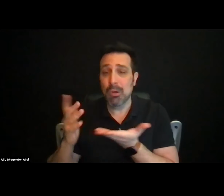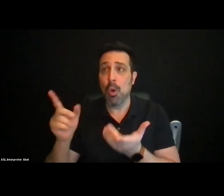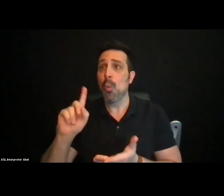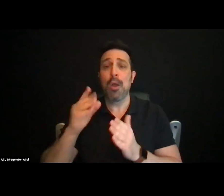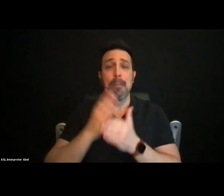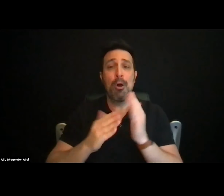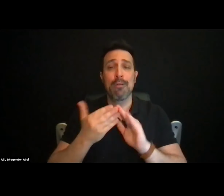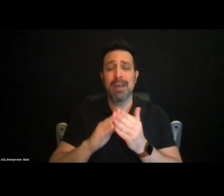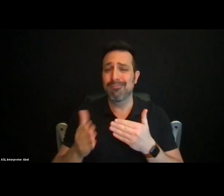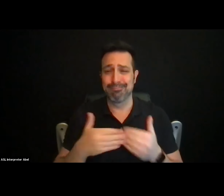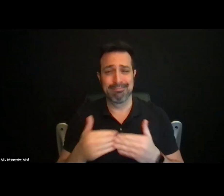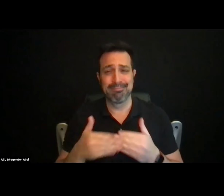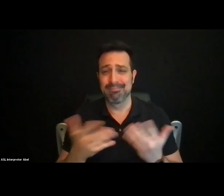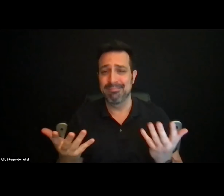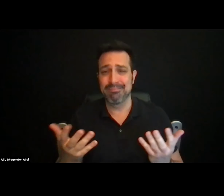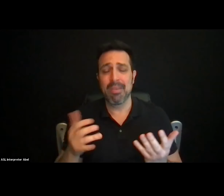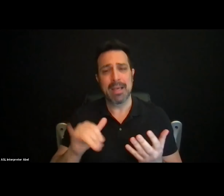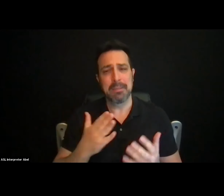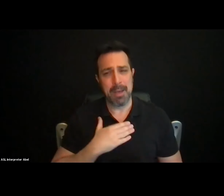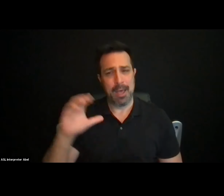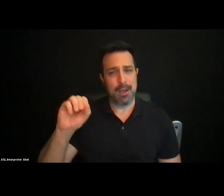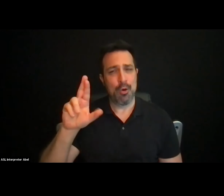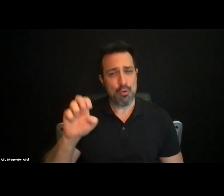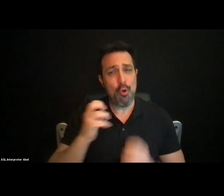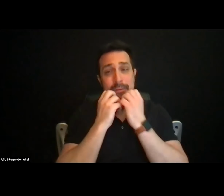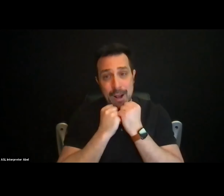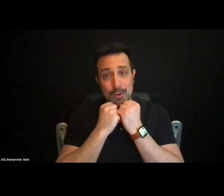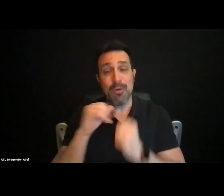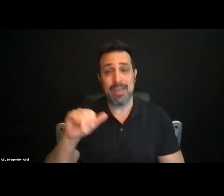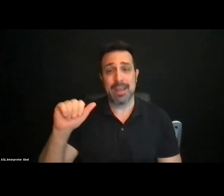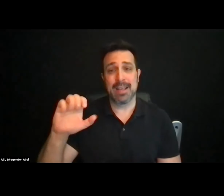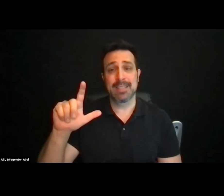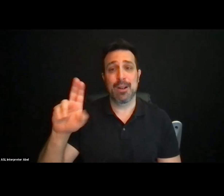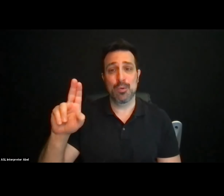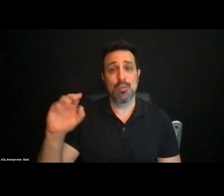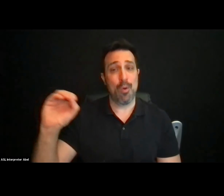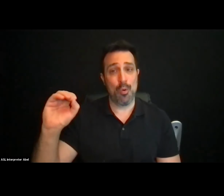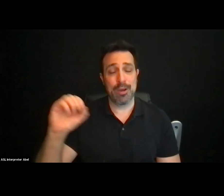sex, gender or sexual orientation, not our ability status and not the size of our bank accounts or what part